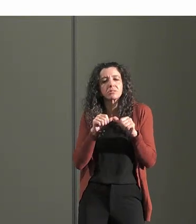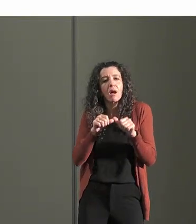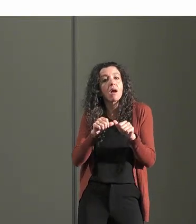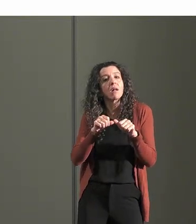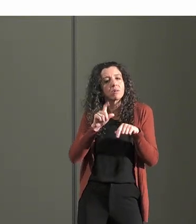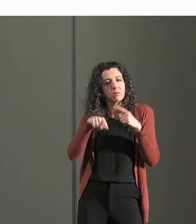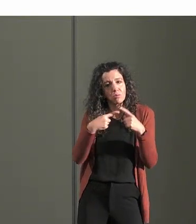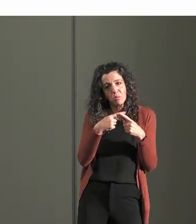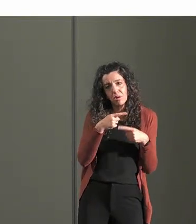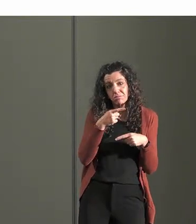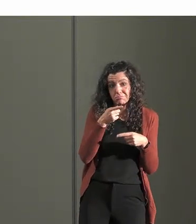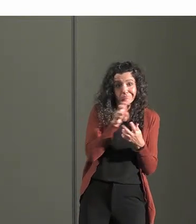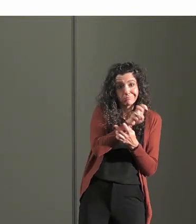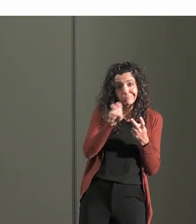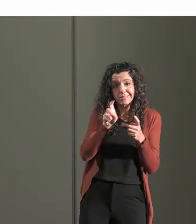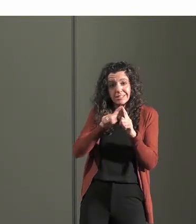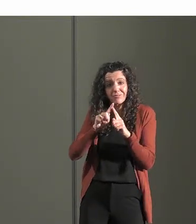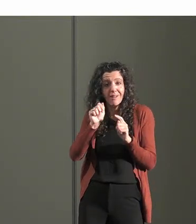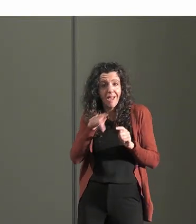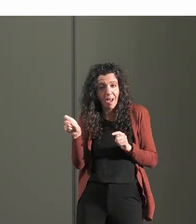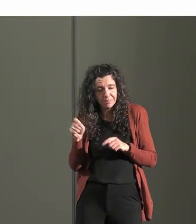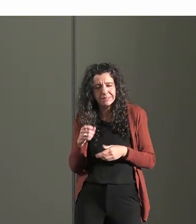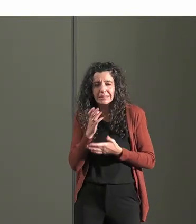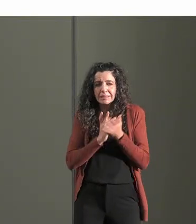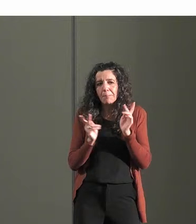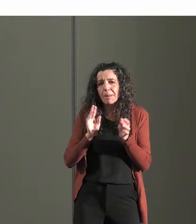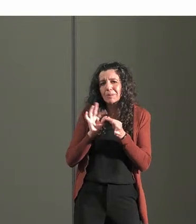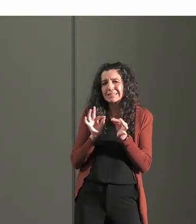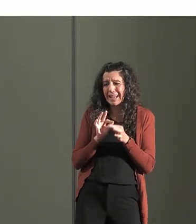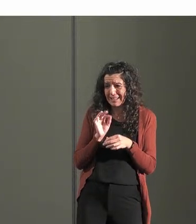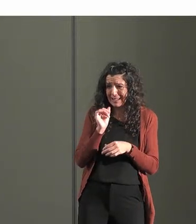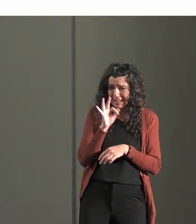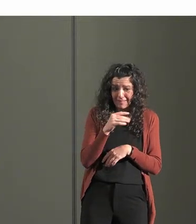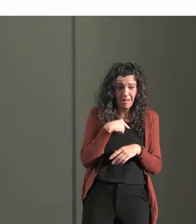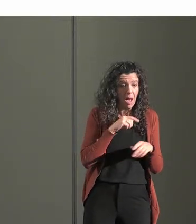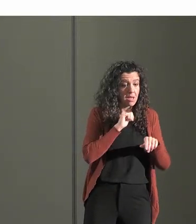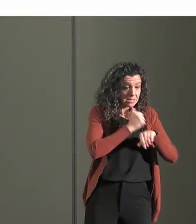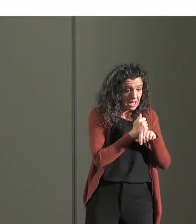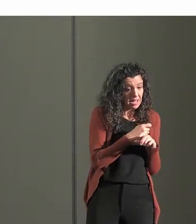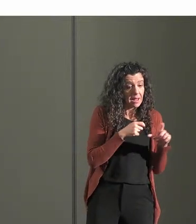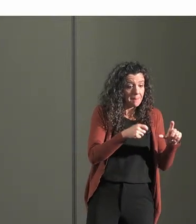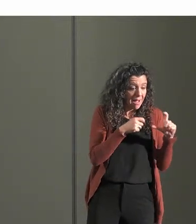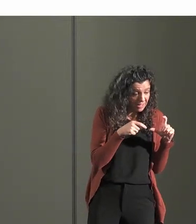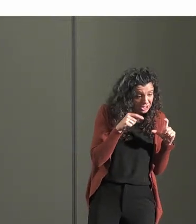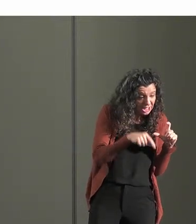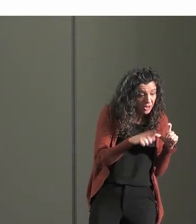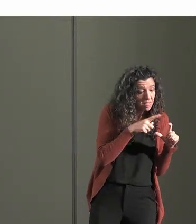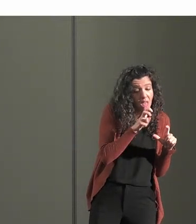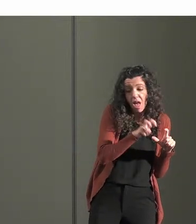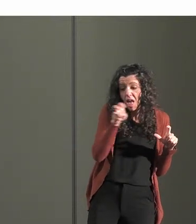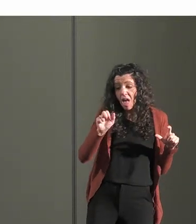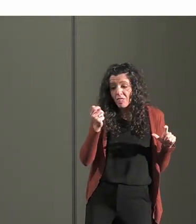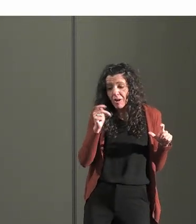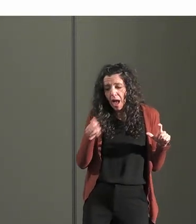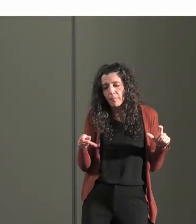settings to keep it on when switching between the apps when